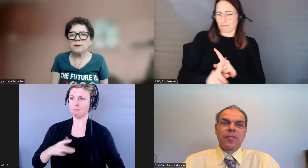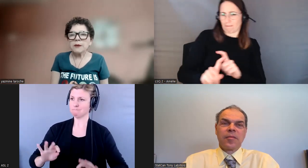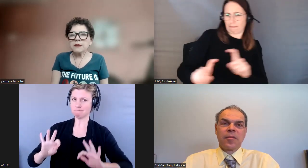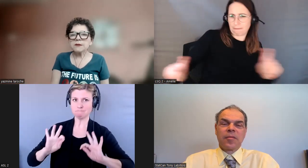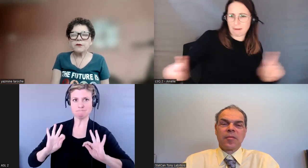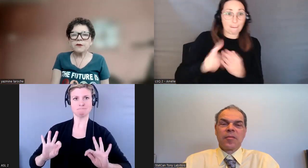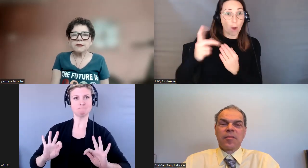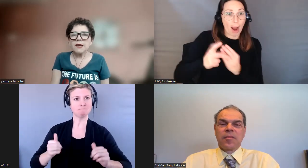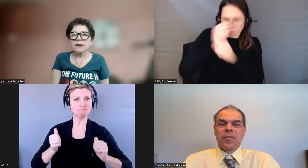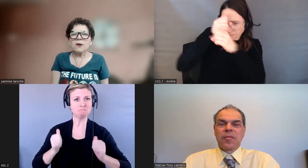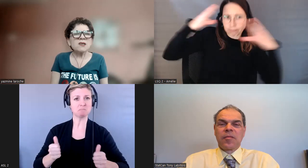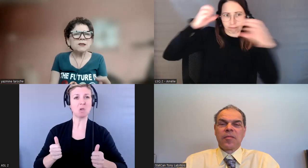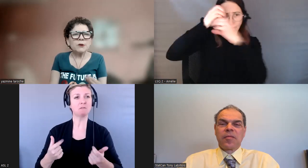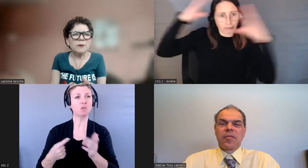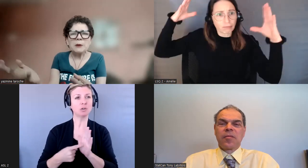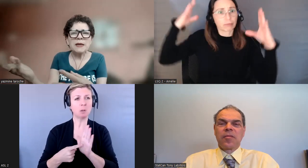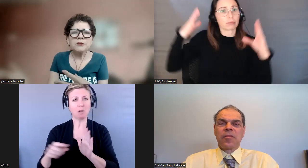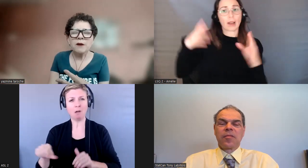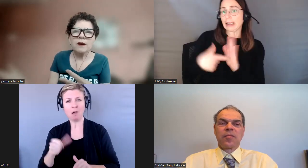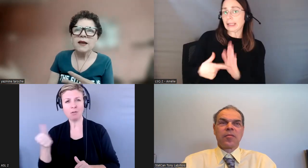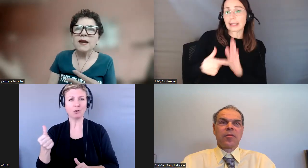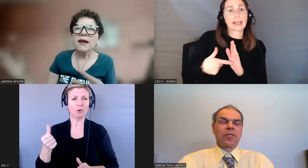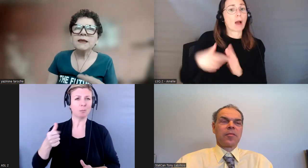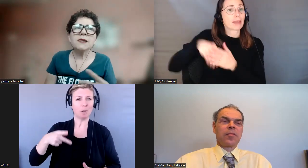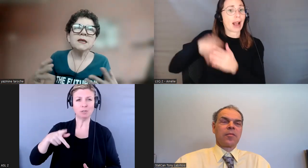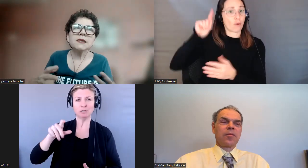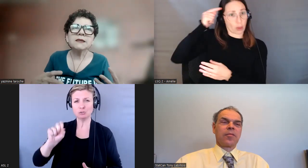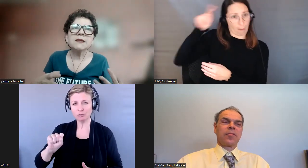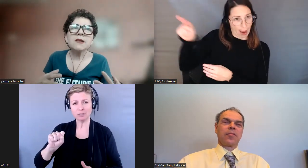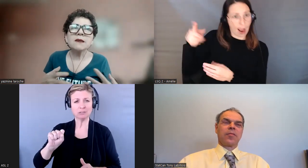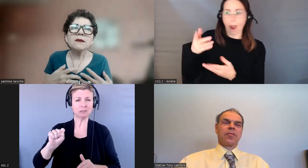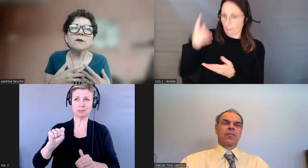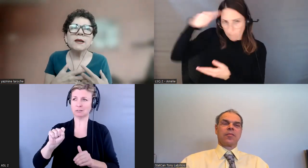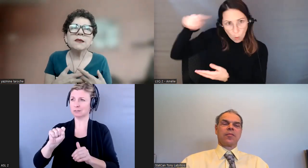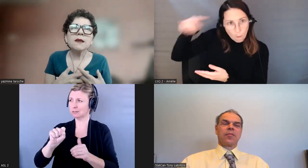the public service I got to learn about HR and I think that's the thing when I think